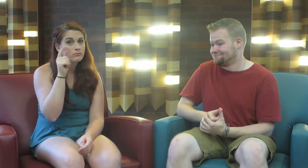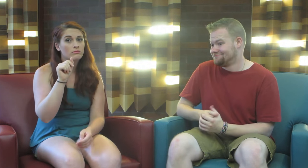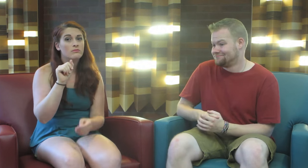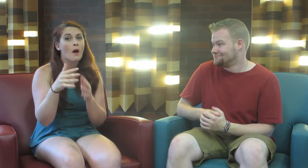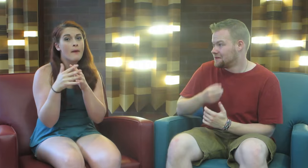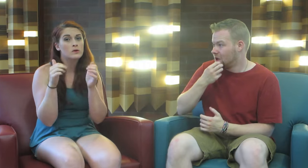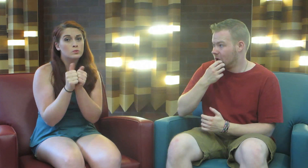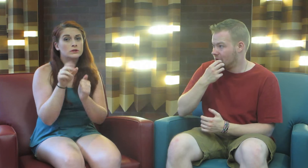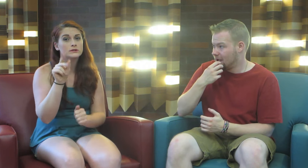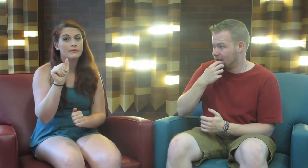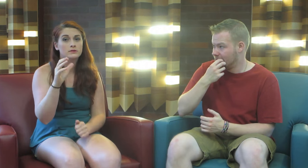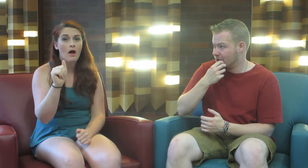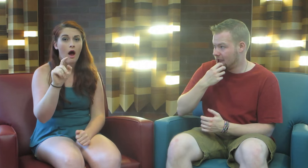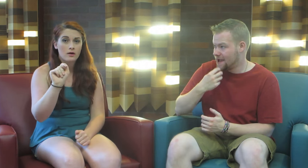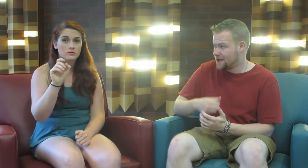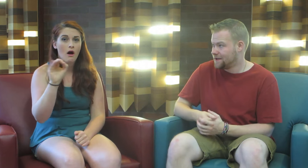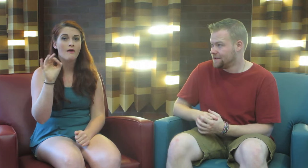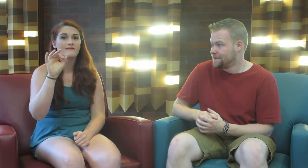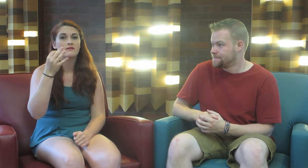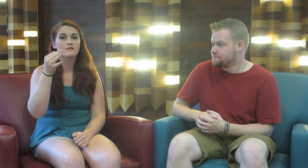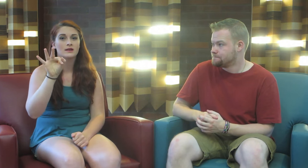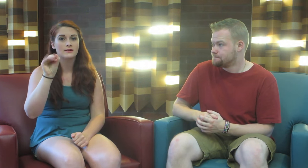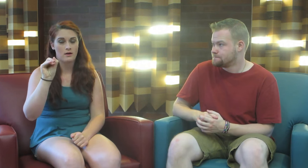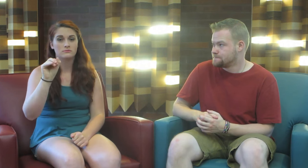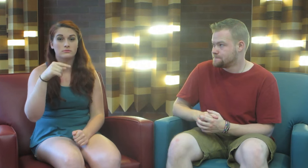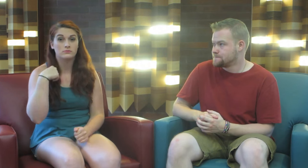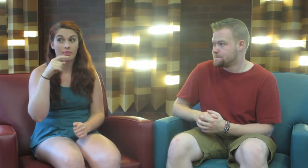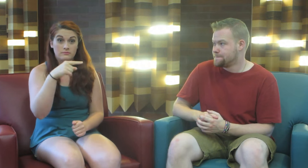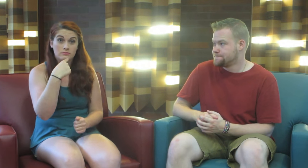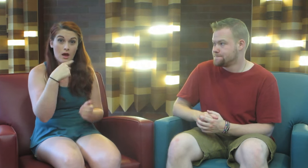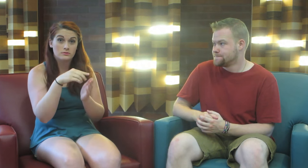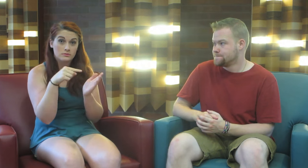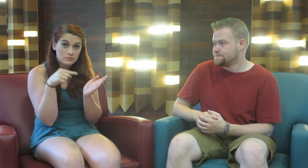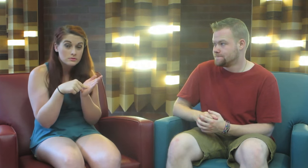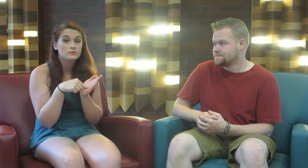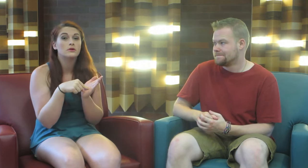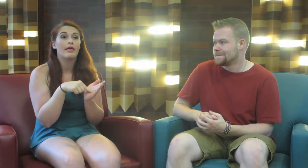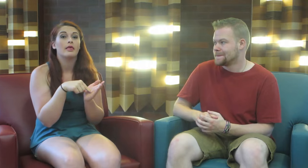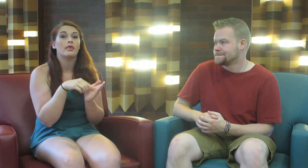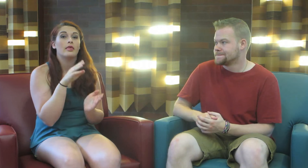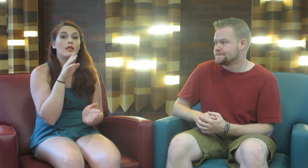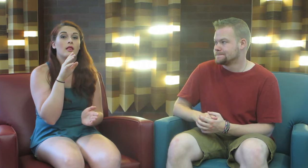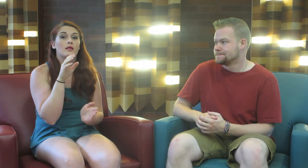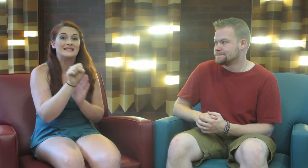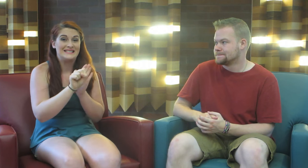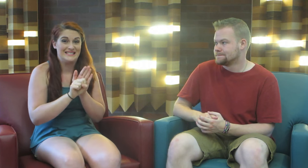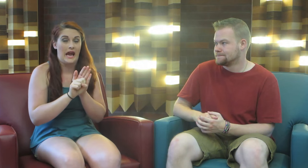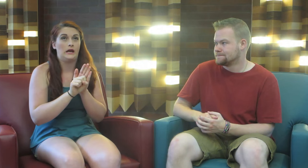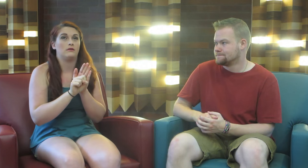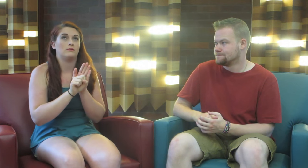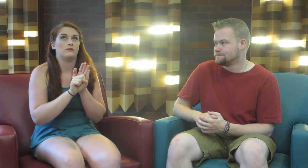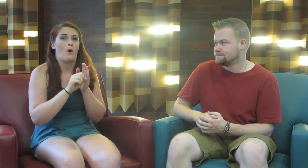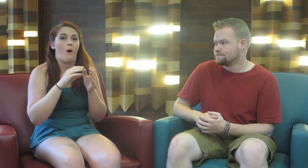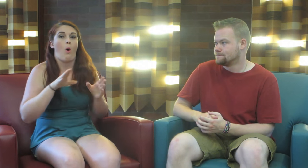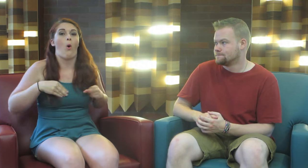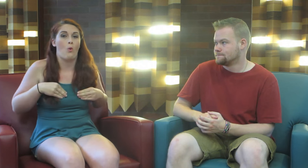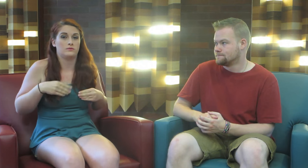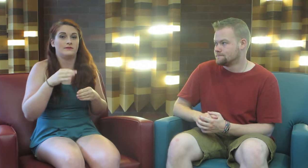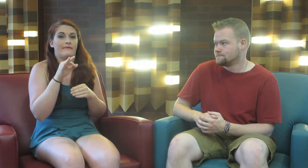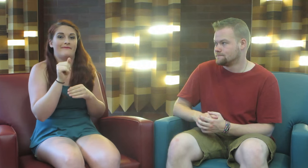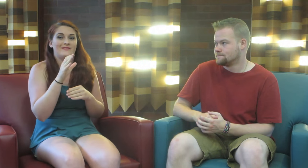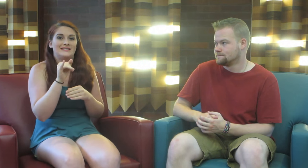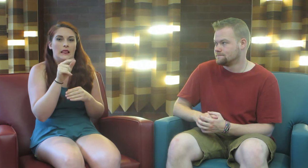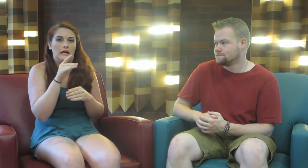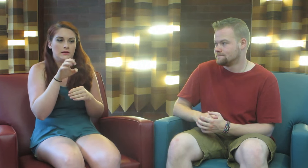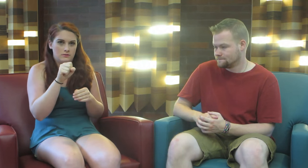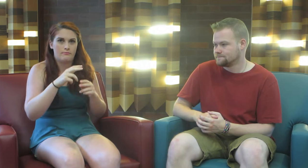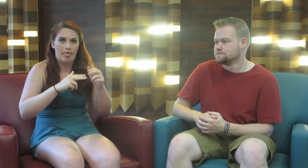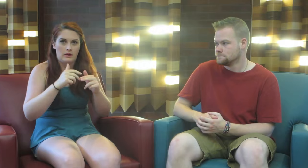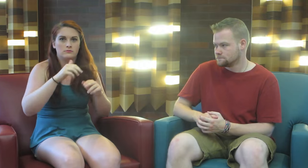G: Understand, Americans with Disabilities Act of 1990 says that state-owned facilities, buildings,